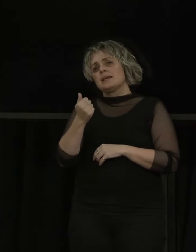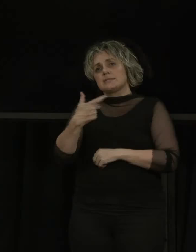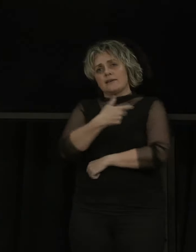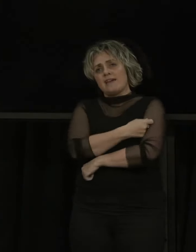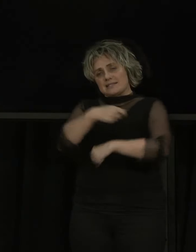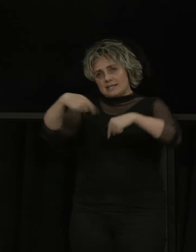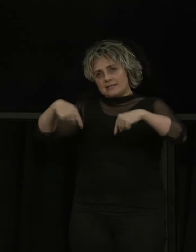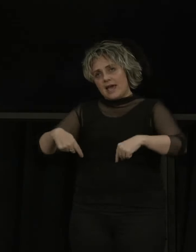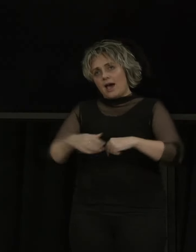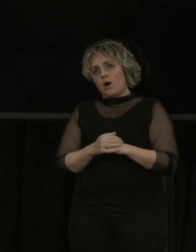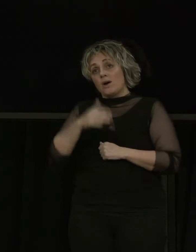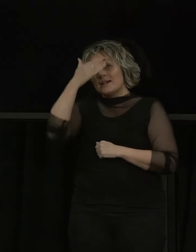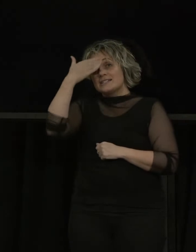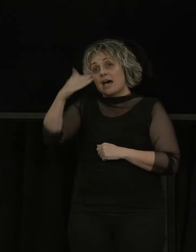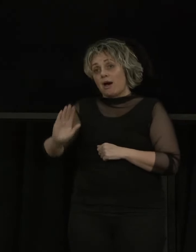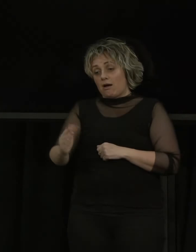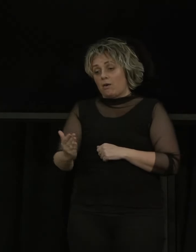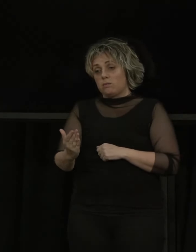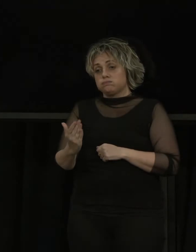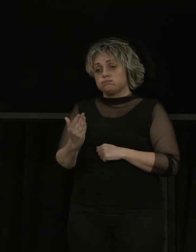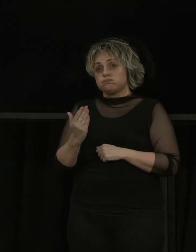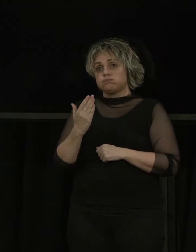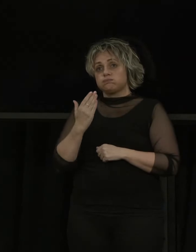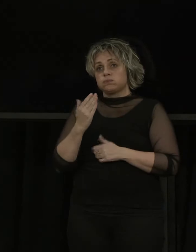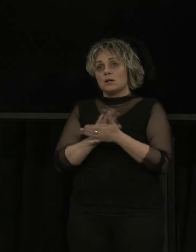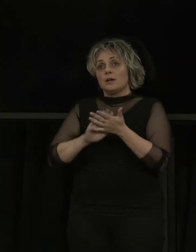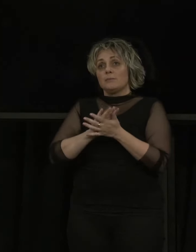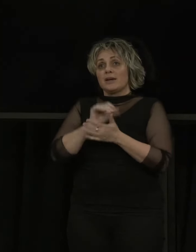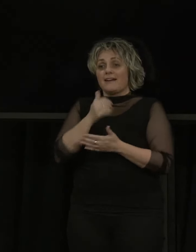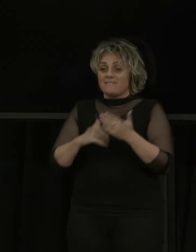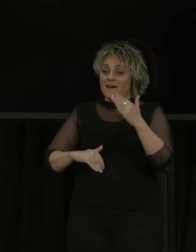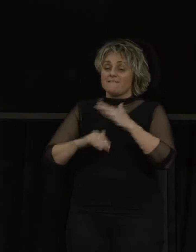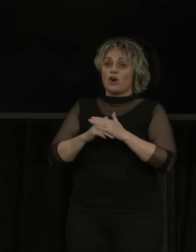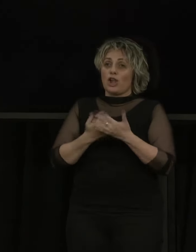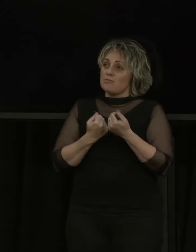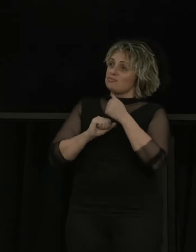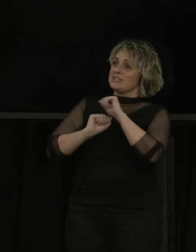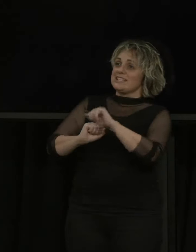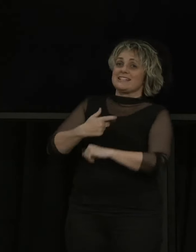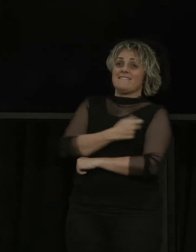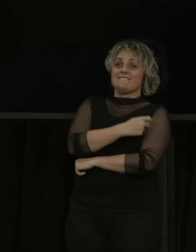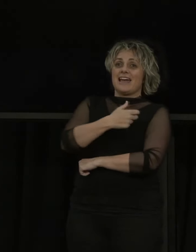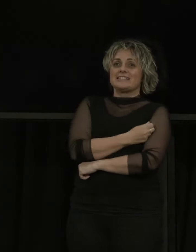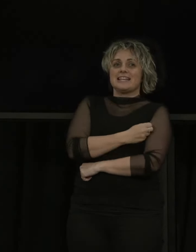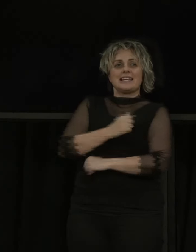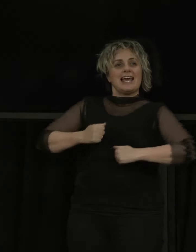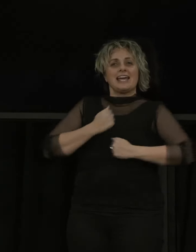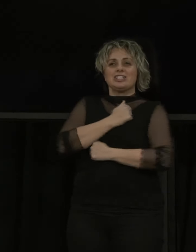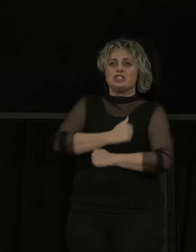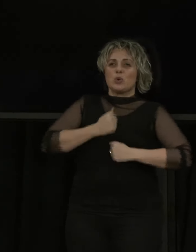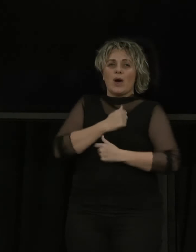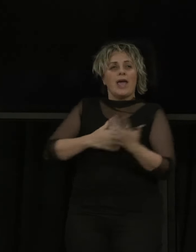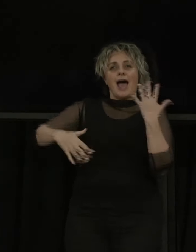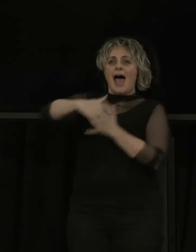help the industry with as much certainty as possible. So here comes my ask, please get vaccinated now.